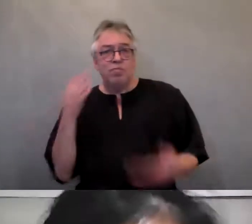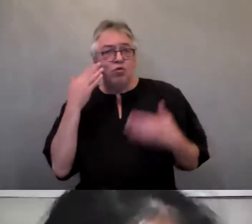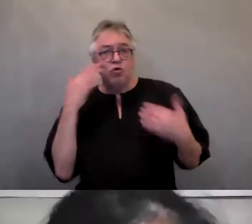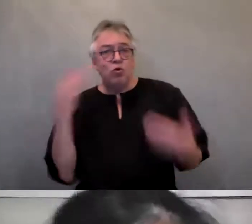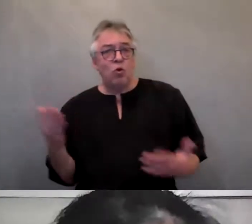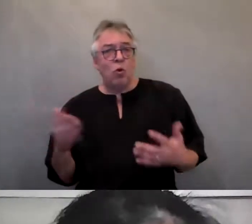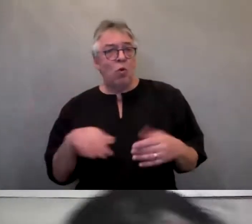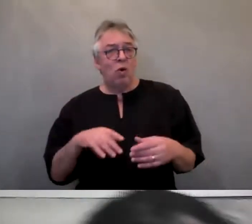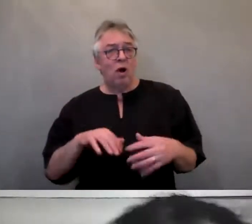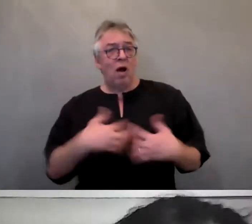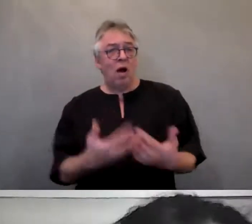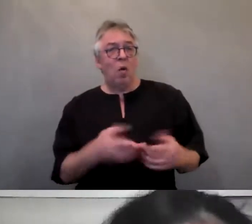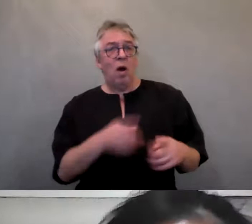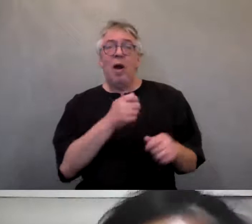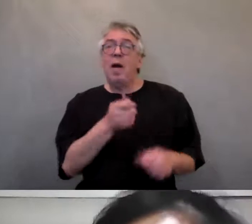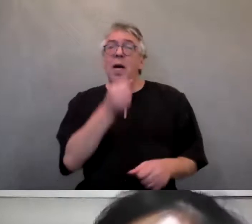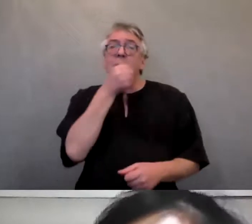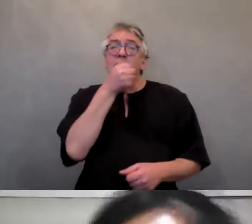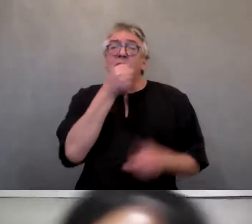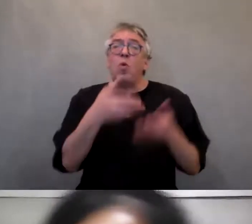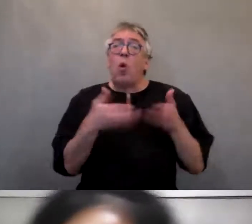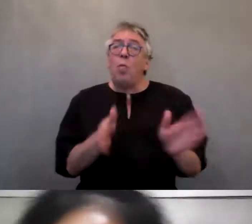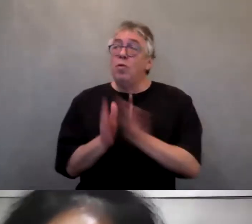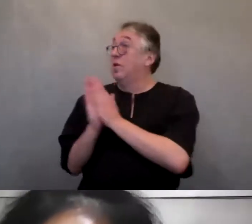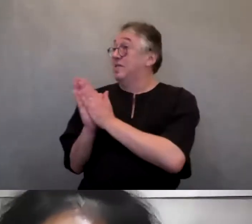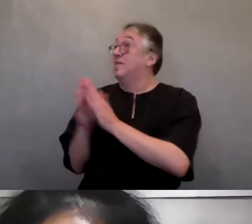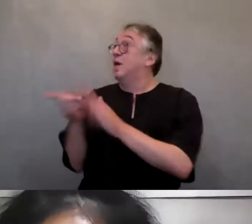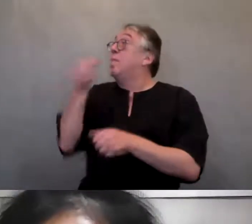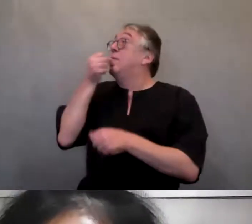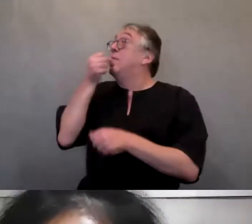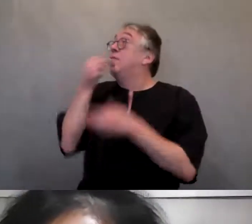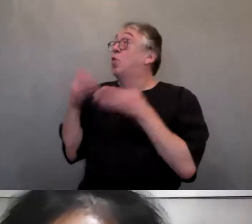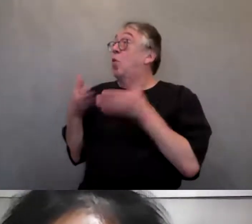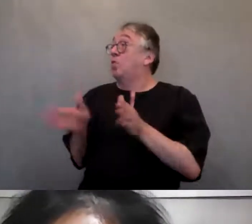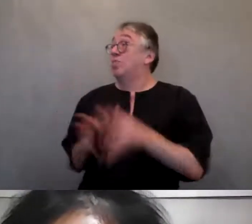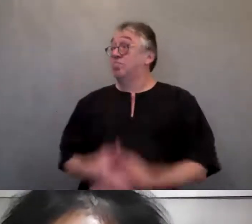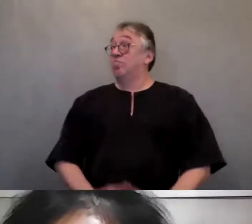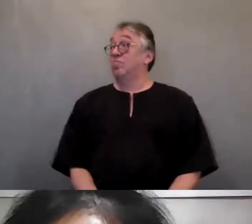probably have some technical difficulties to unmute herself